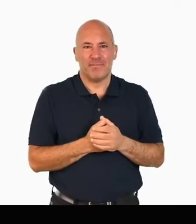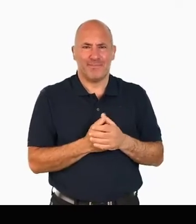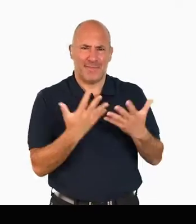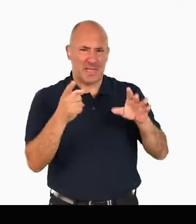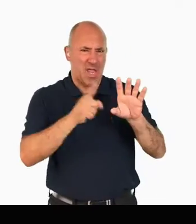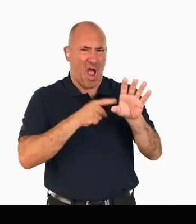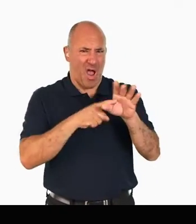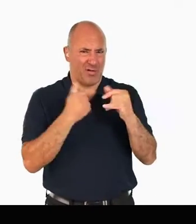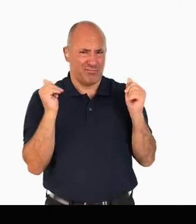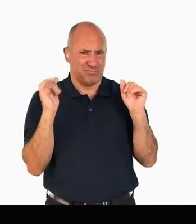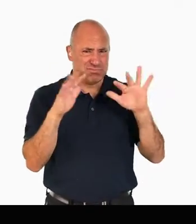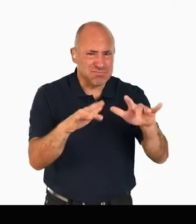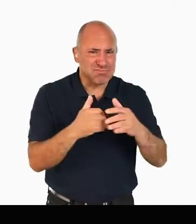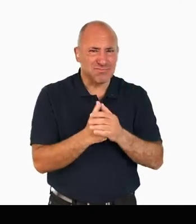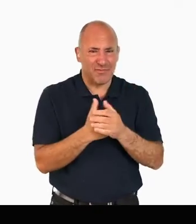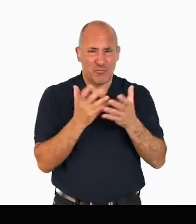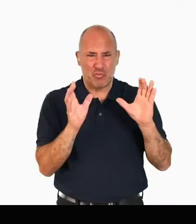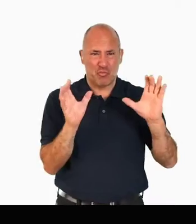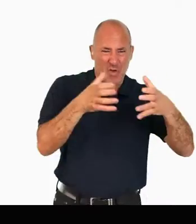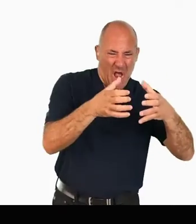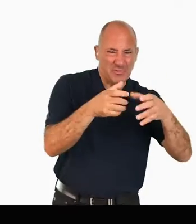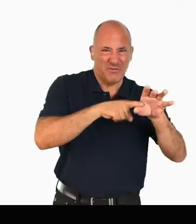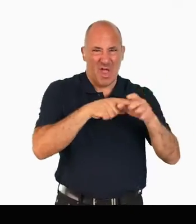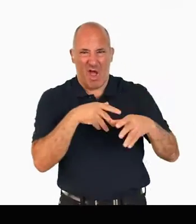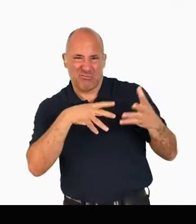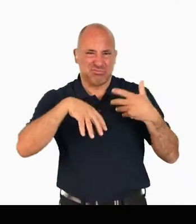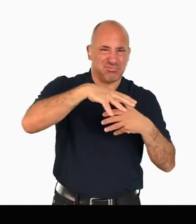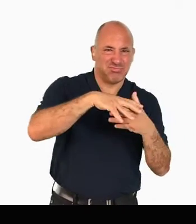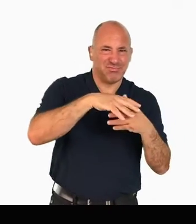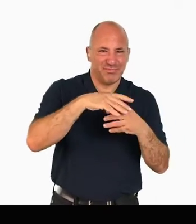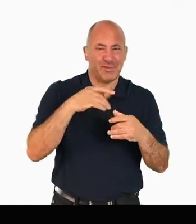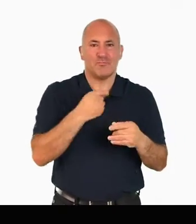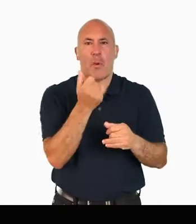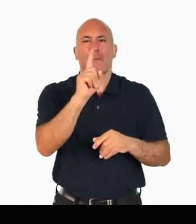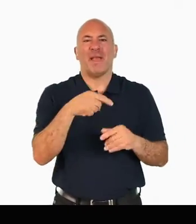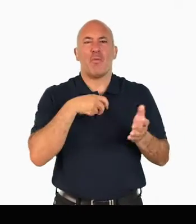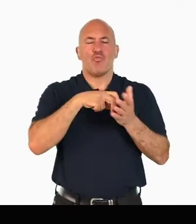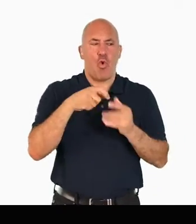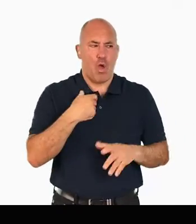There's a lot of youngsters, and there's a lot of crowds of youngsters all together